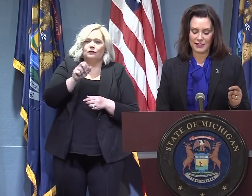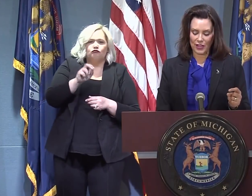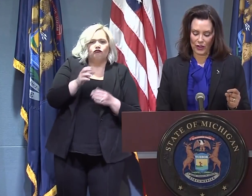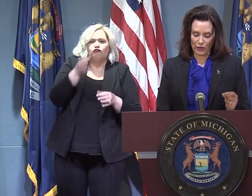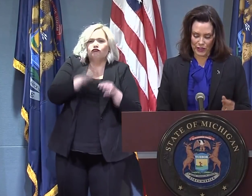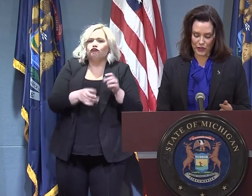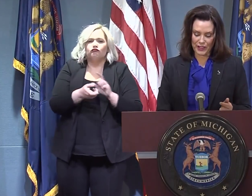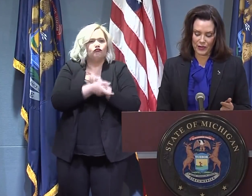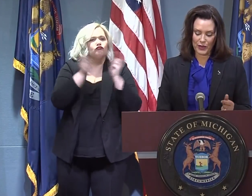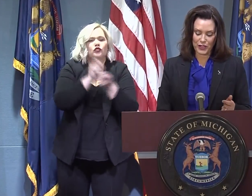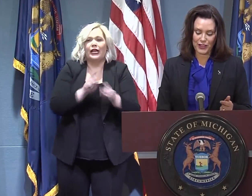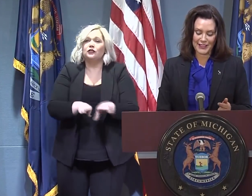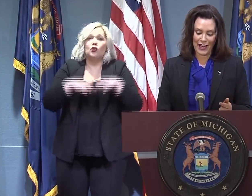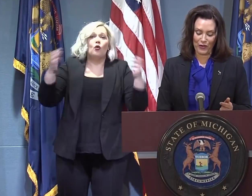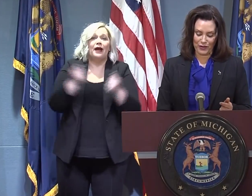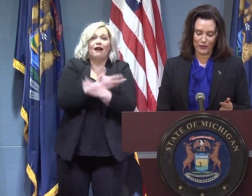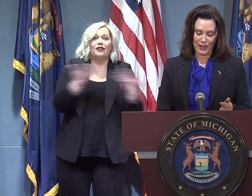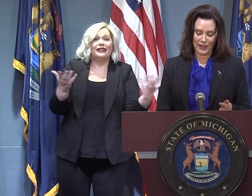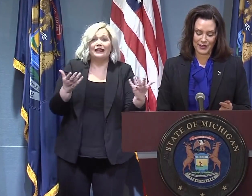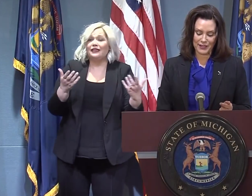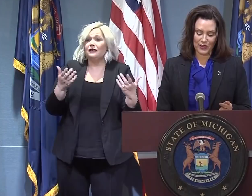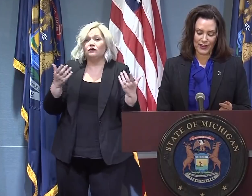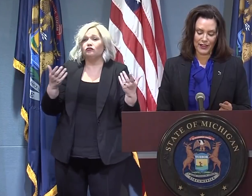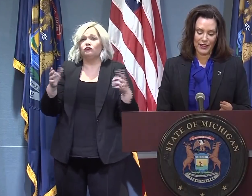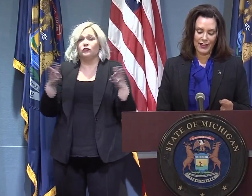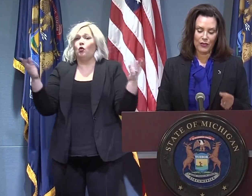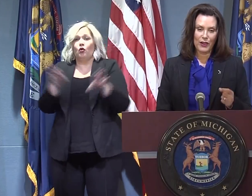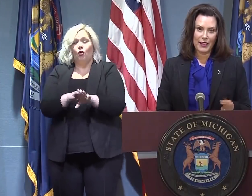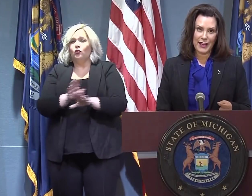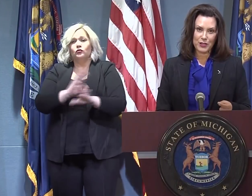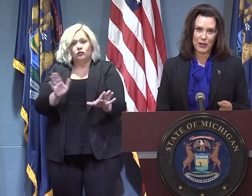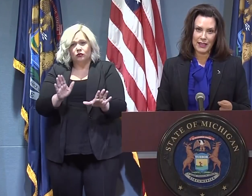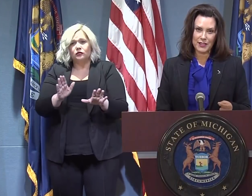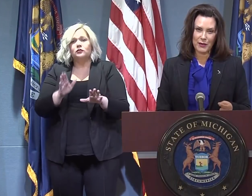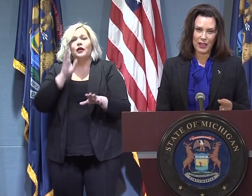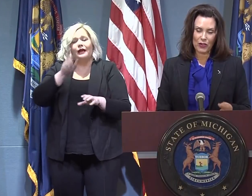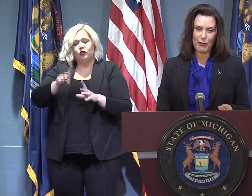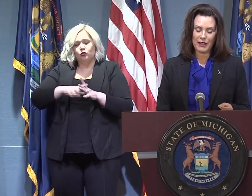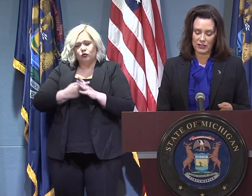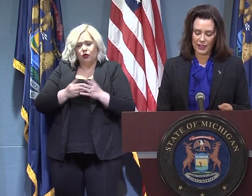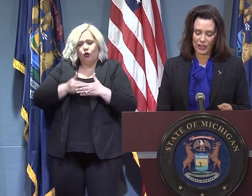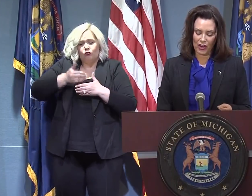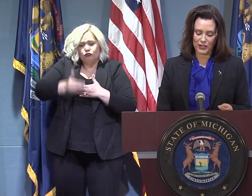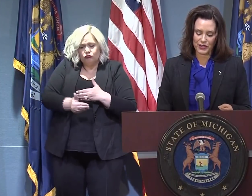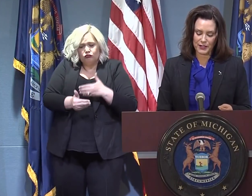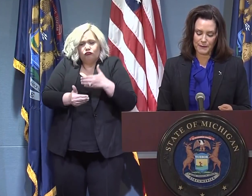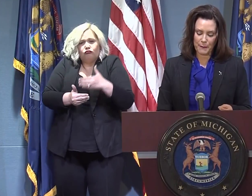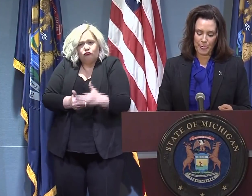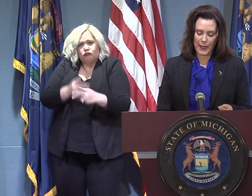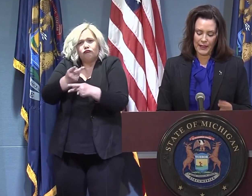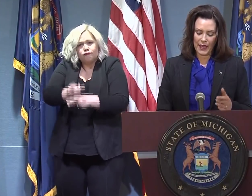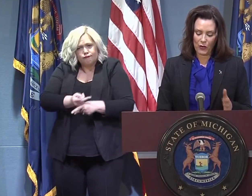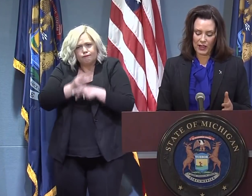IS NO ON AND OFF SWITCH HERE. WE HAVE TO THINK ABOUT THIS AS A DIAL WHEN WE TURN IT UP AS A DIAL AND TURN IT DOWN WHEN